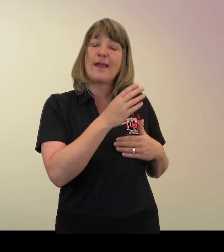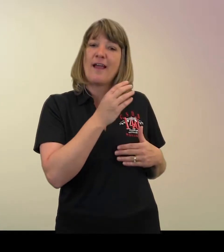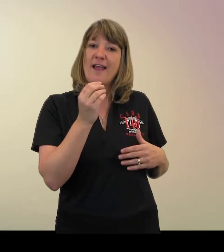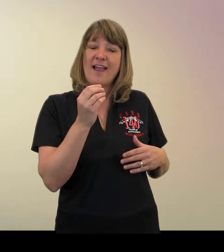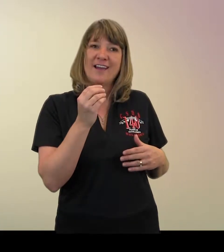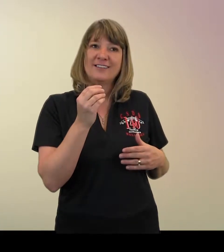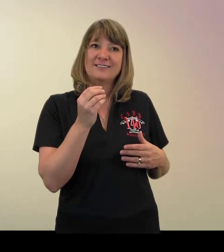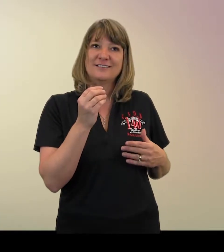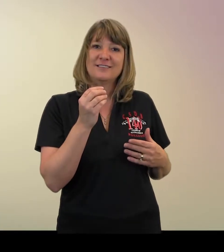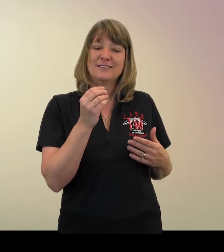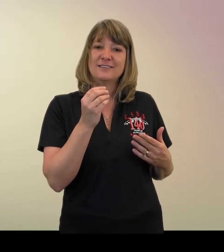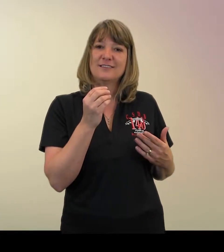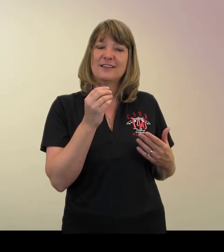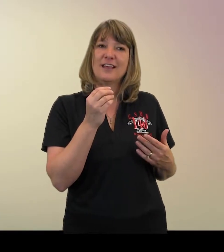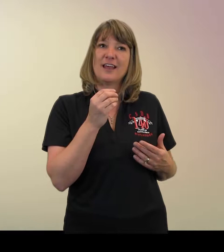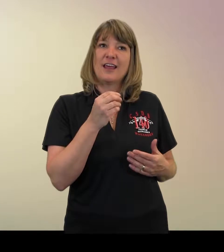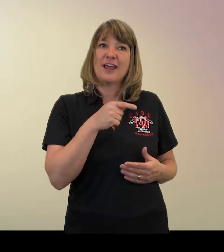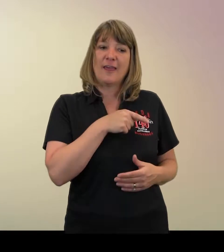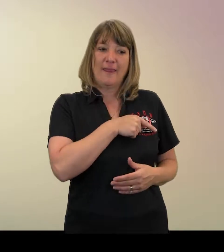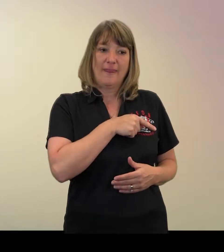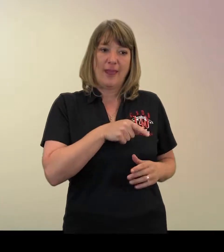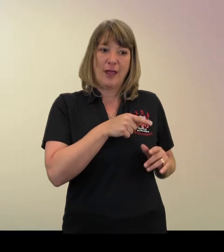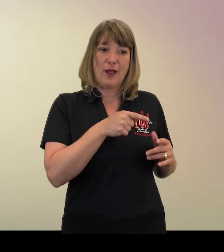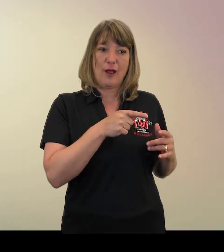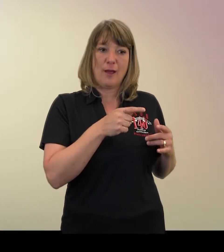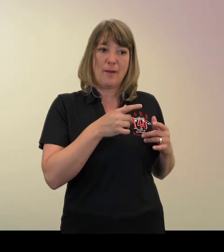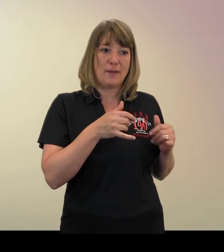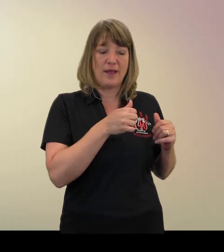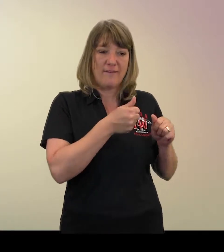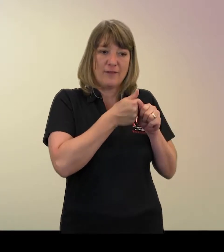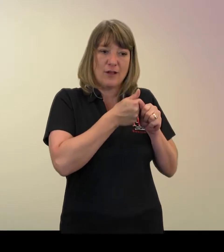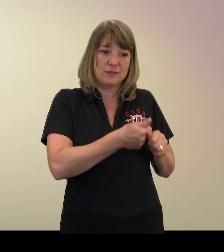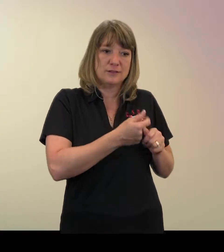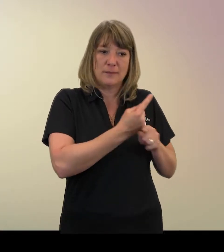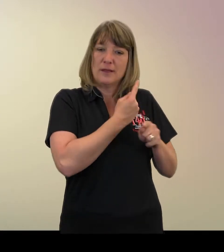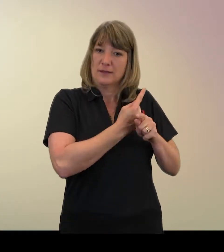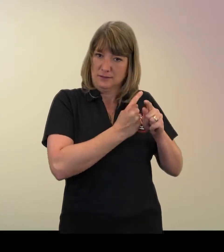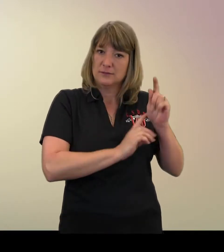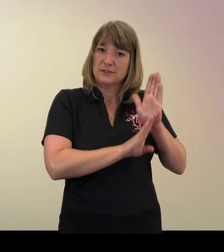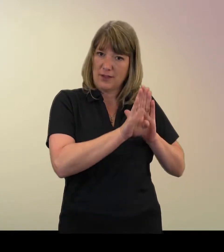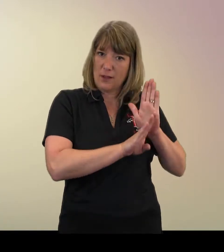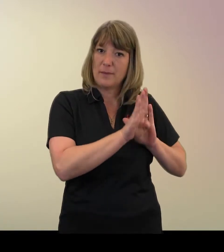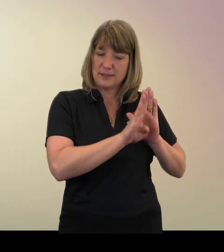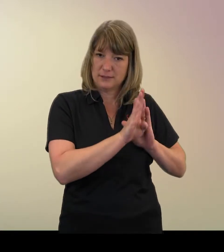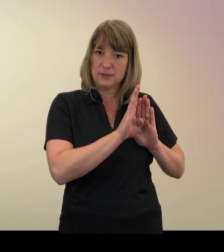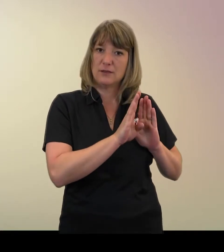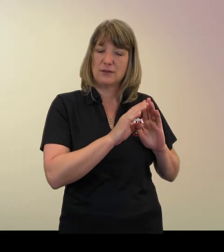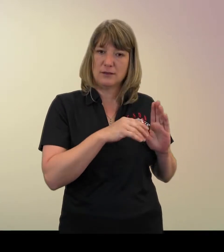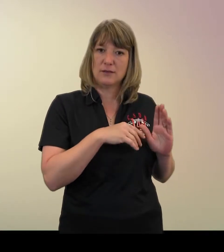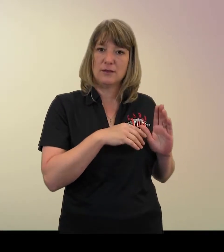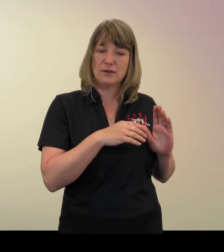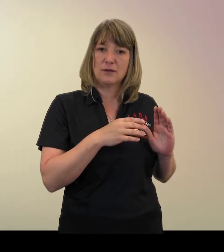and their play follows a somewhat typical developmental course commiserate with